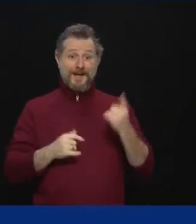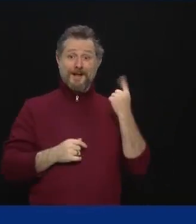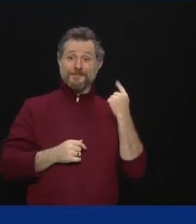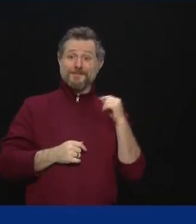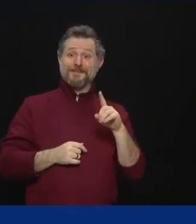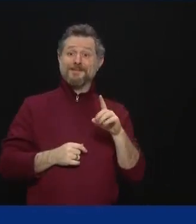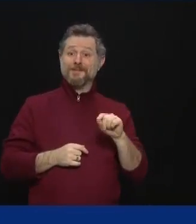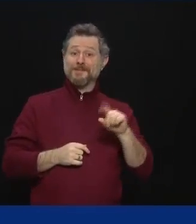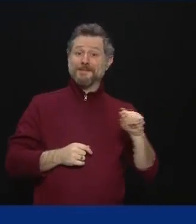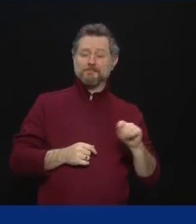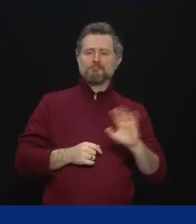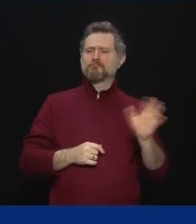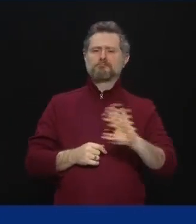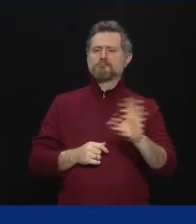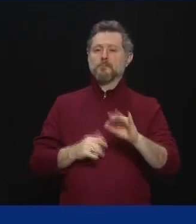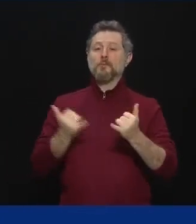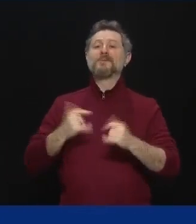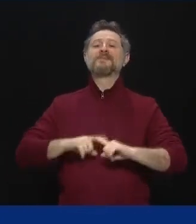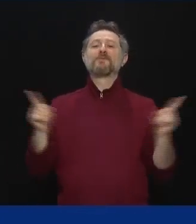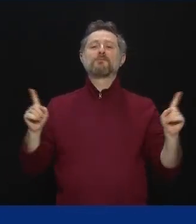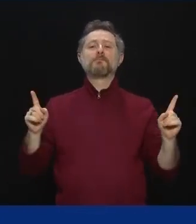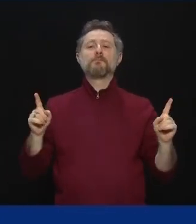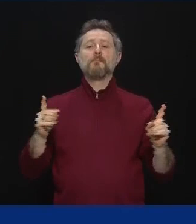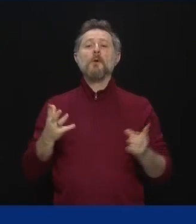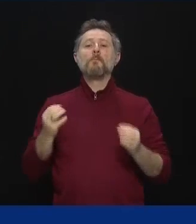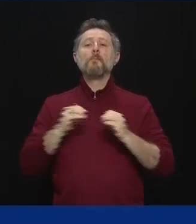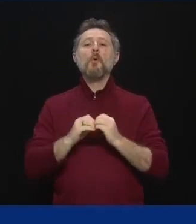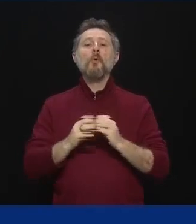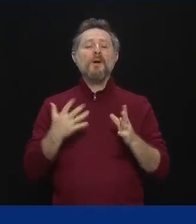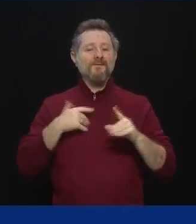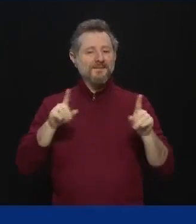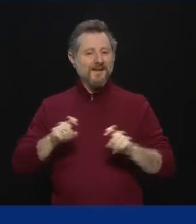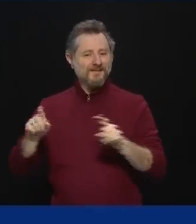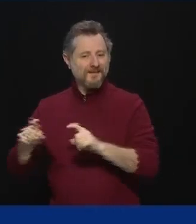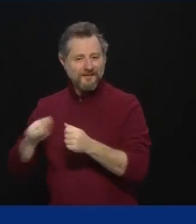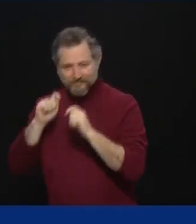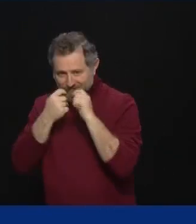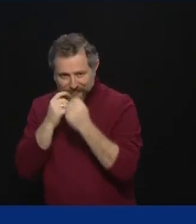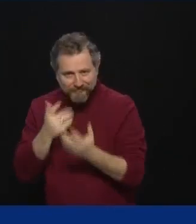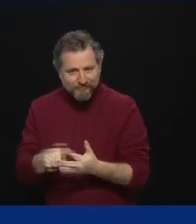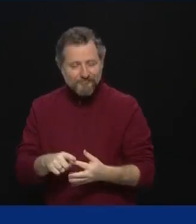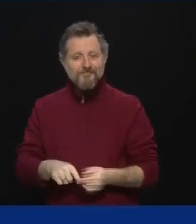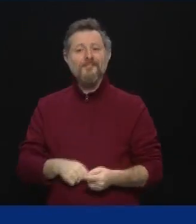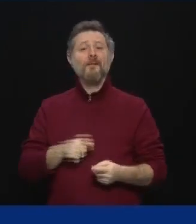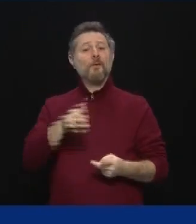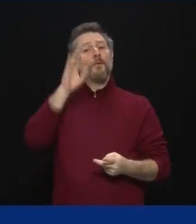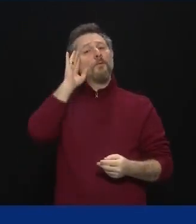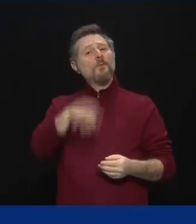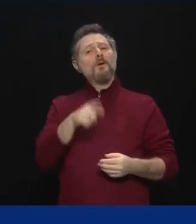THIS IS NOT THE SAME SITUATION WE HAD IN MARCH OF 2020. OR EVEN LAST WINTER'S SURGE.